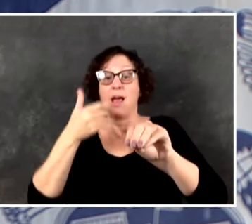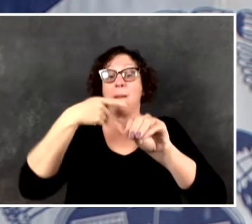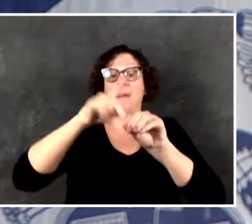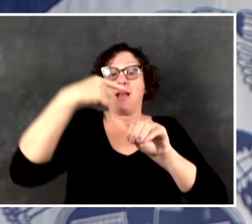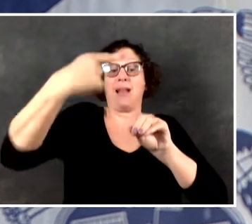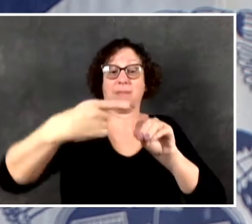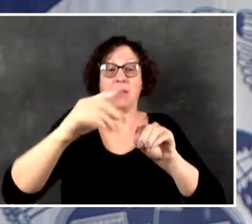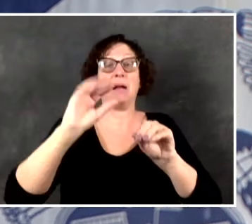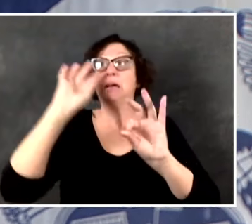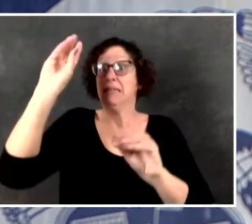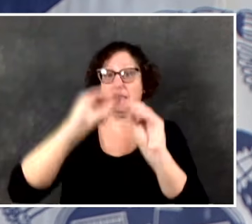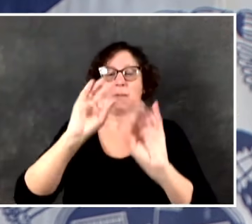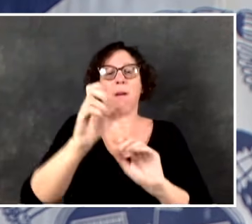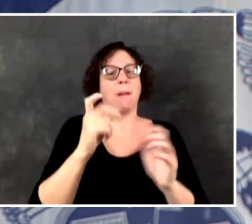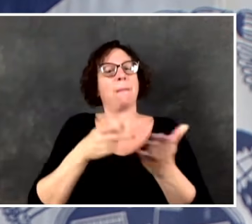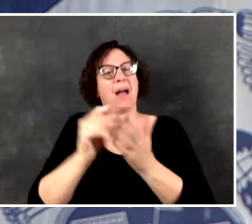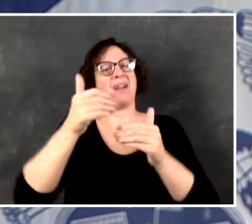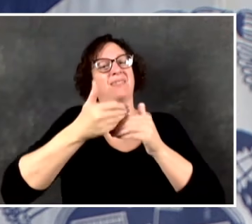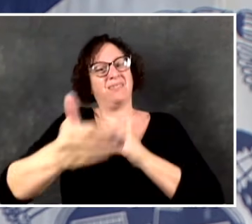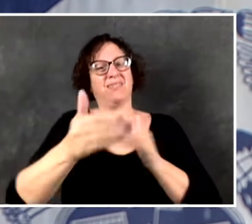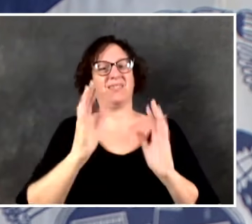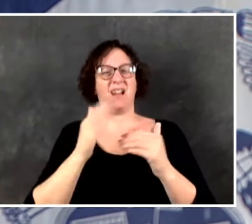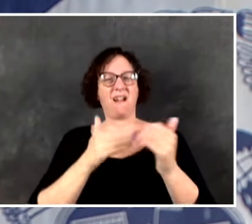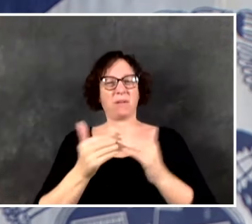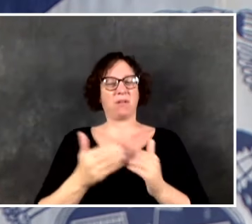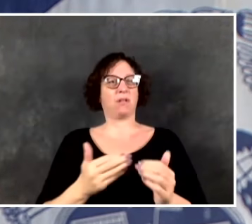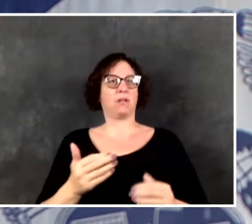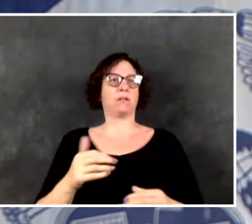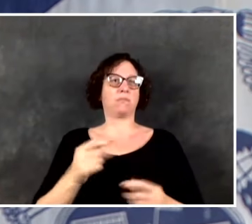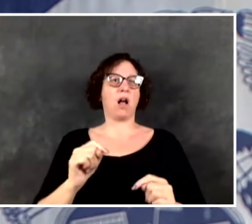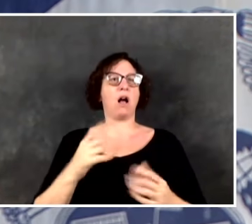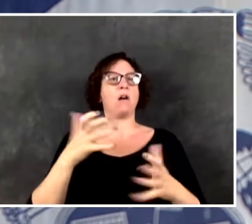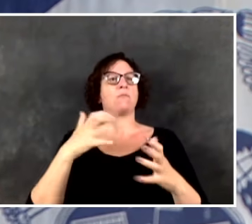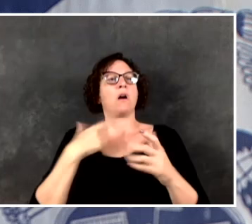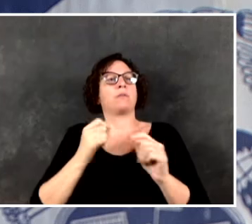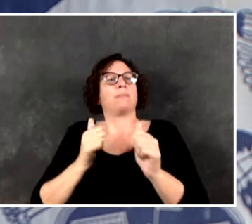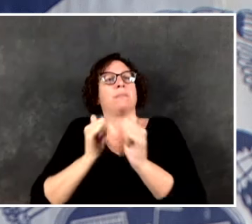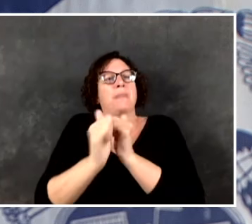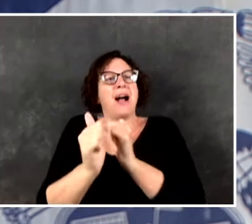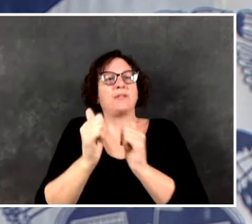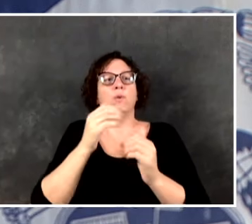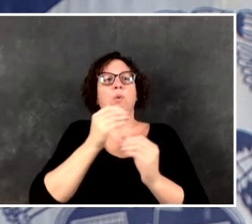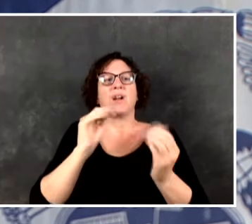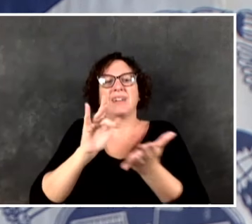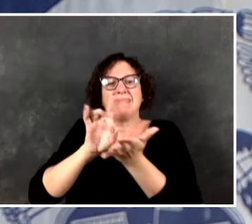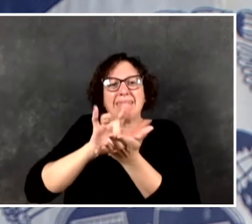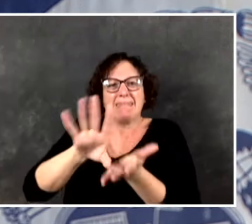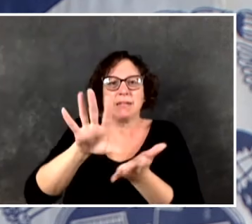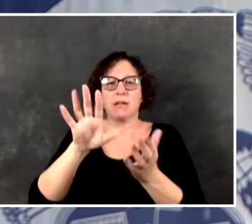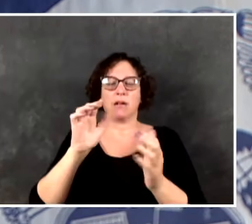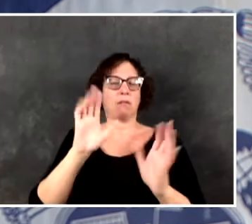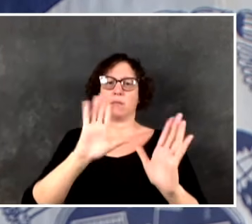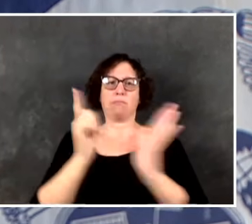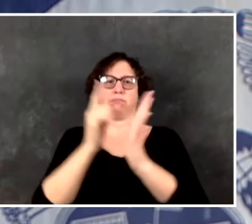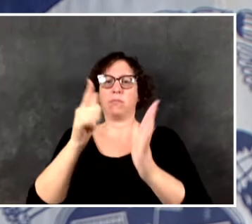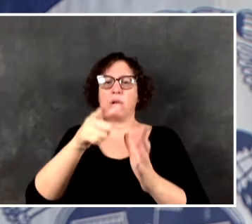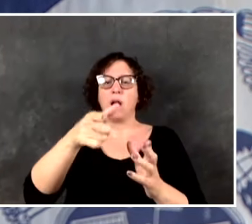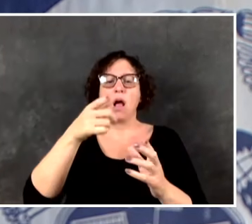LEAST 60 DAYS